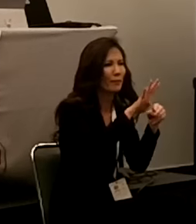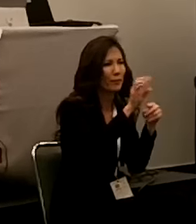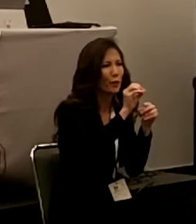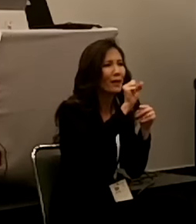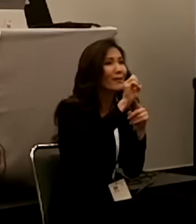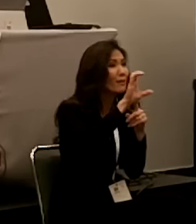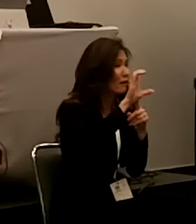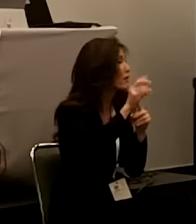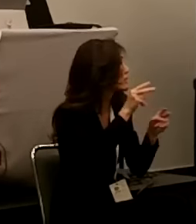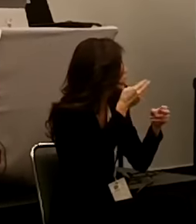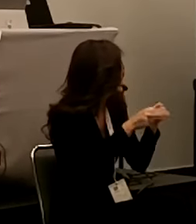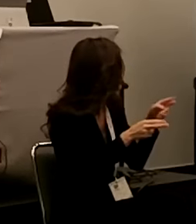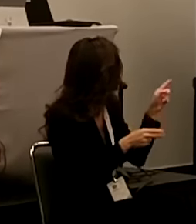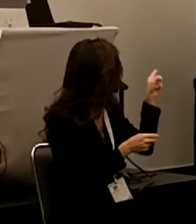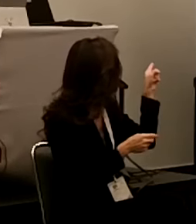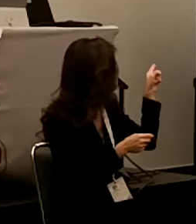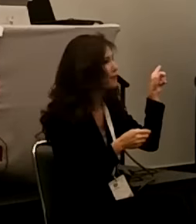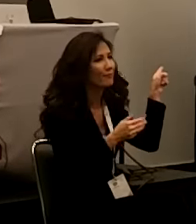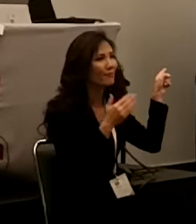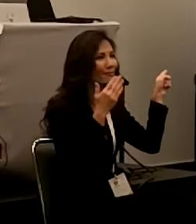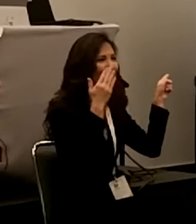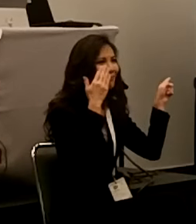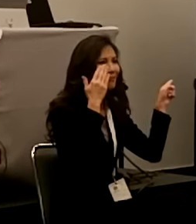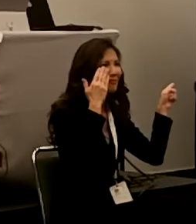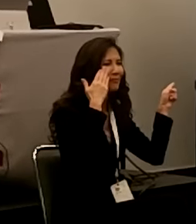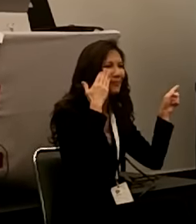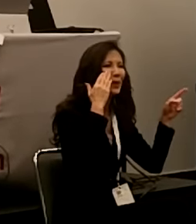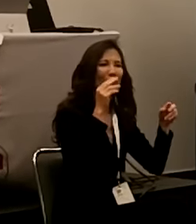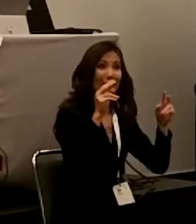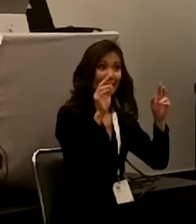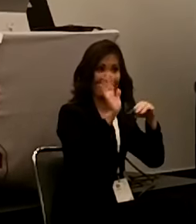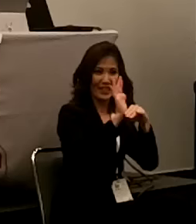And if you've seen the 'No I Can't Read Lips' video,